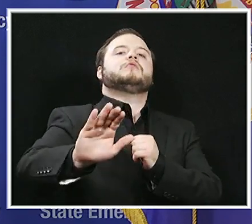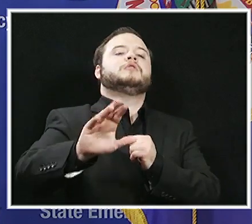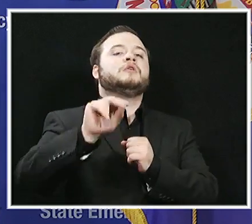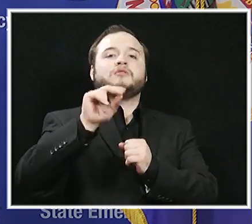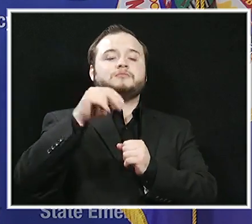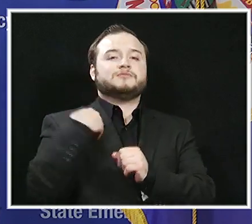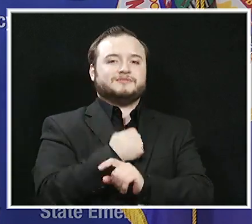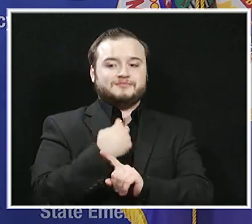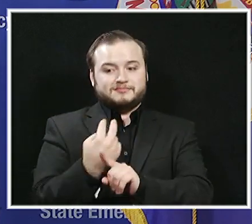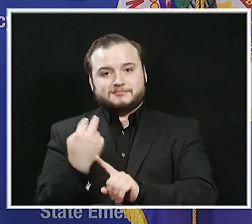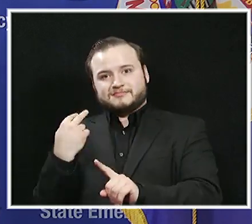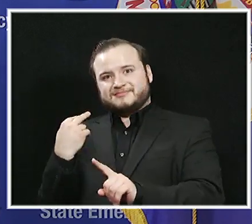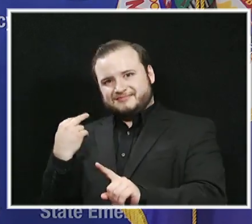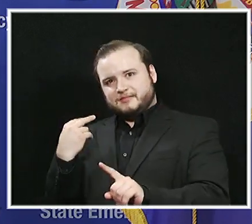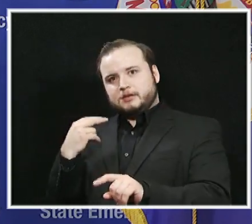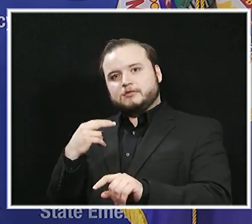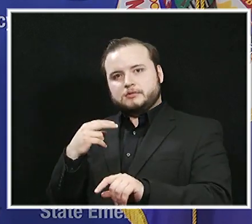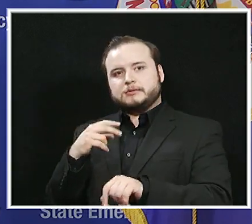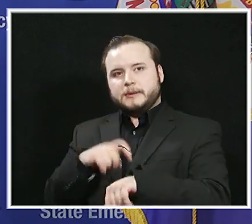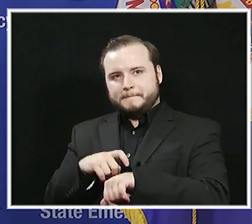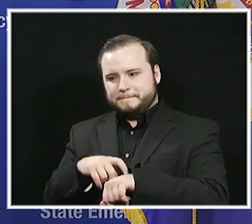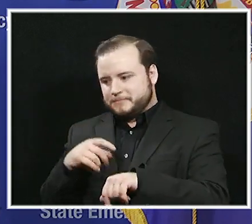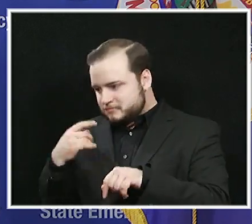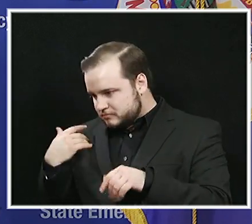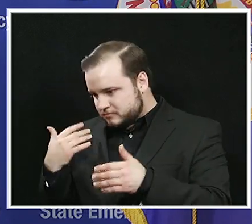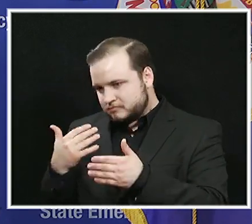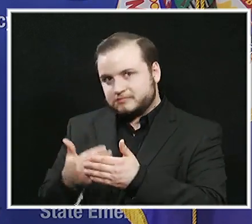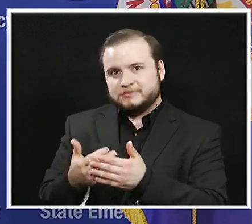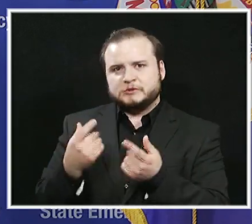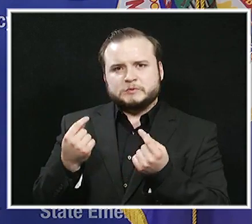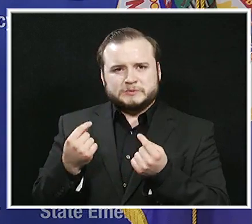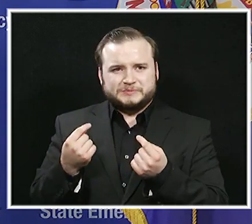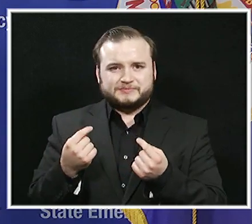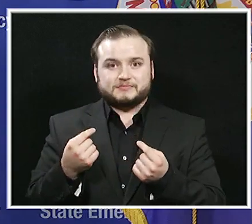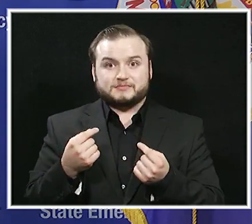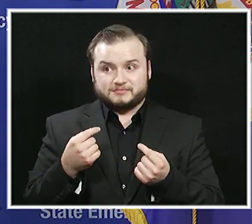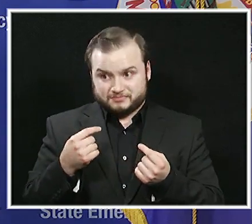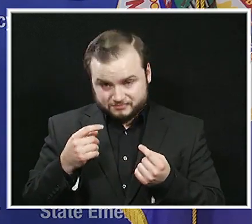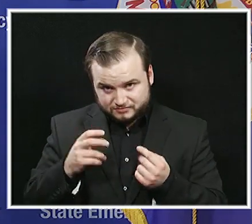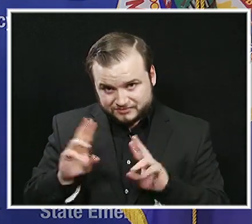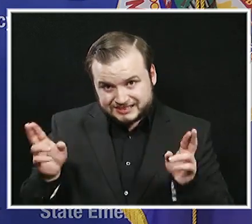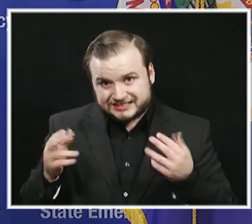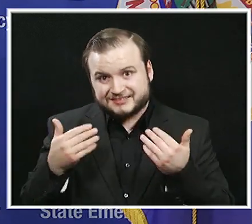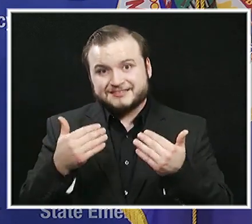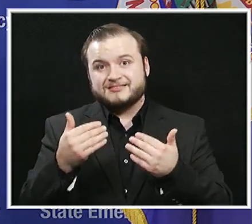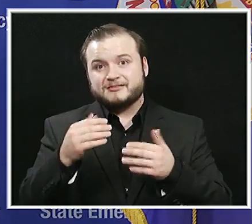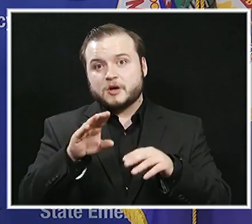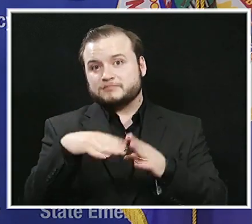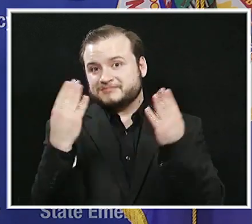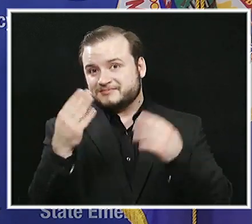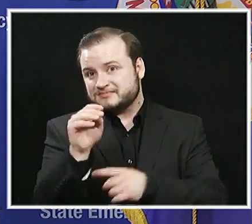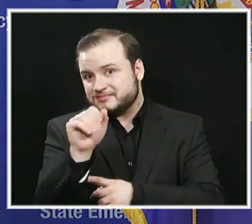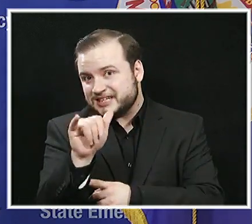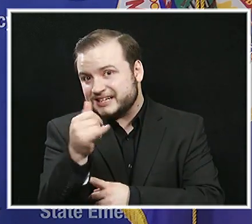that, they're not goalposts, they're inflection points to adjust, know what we learned and move forward.